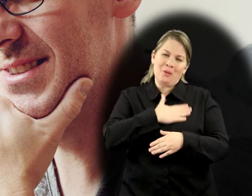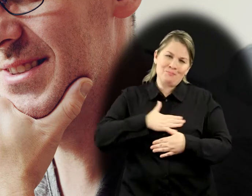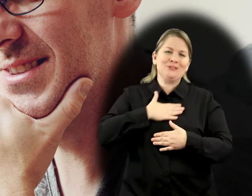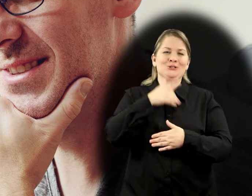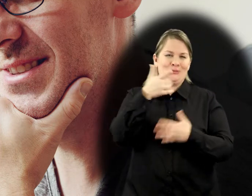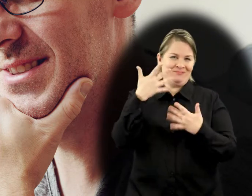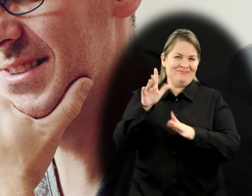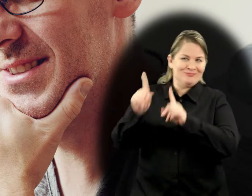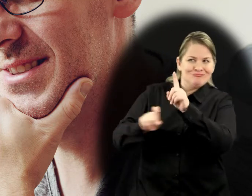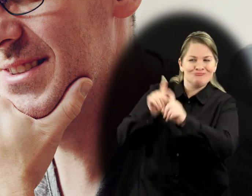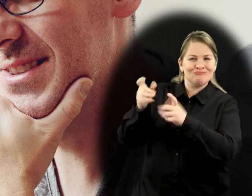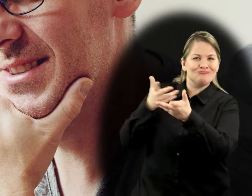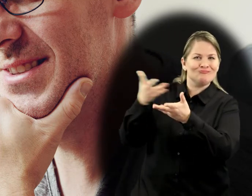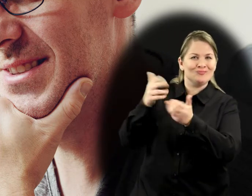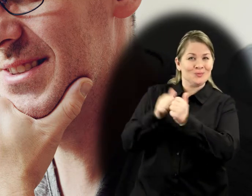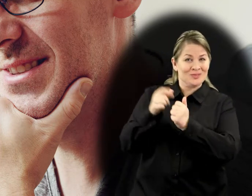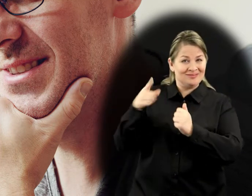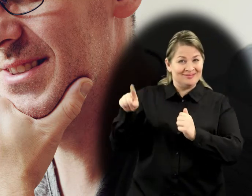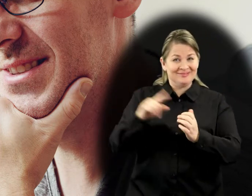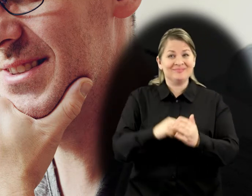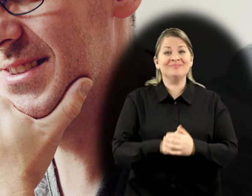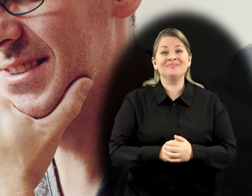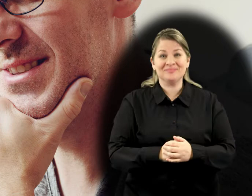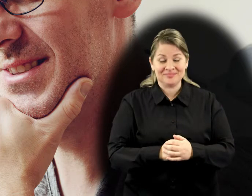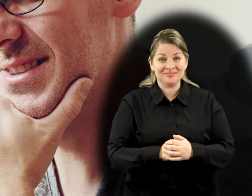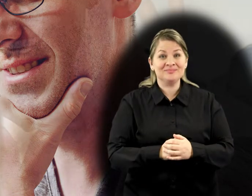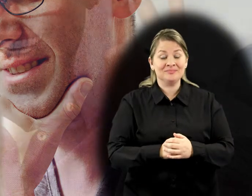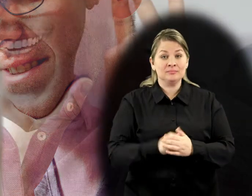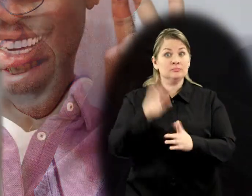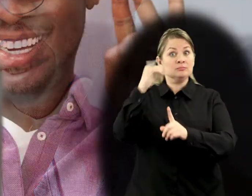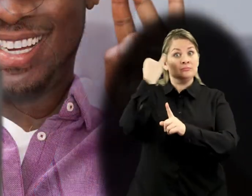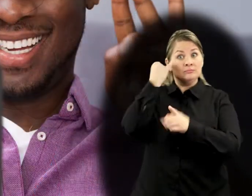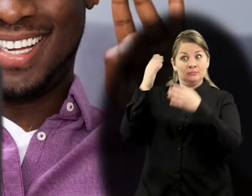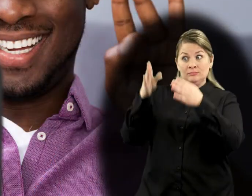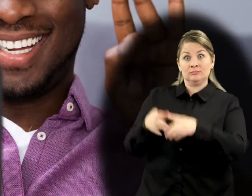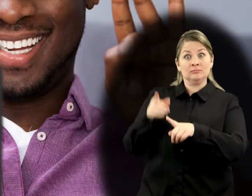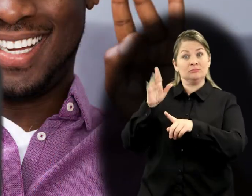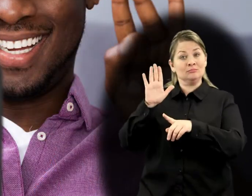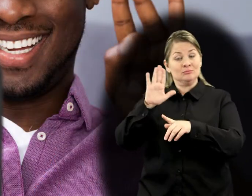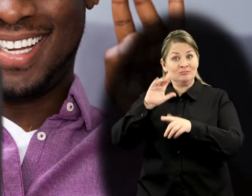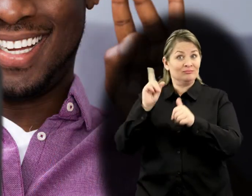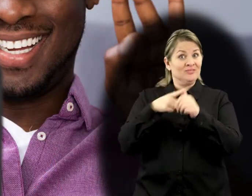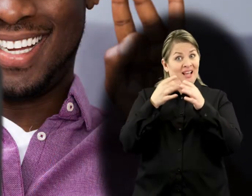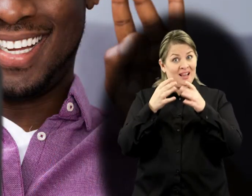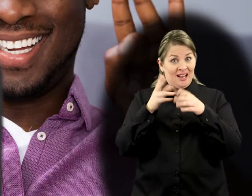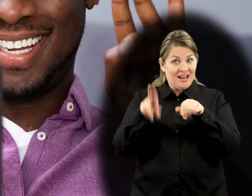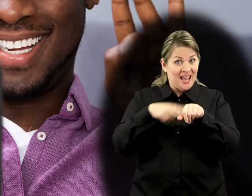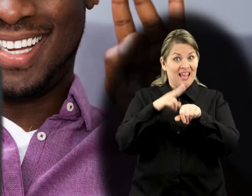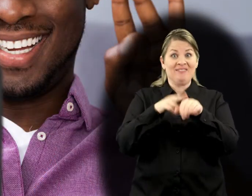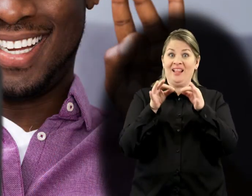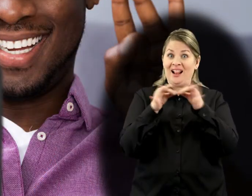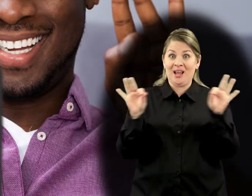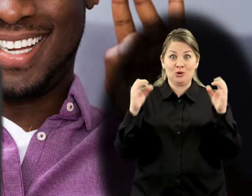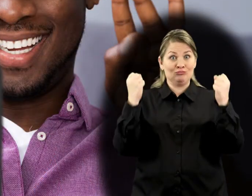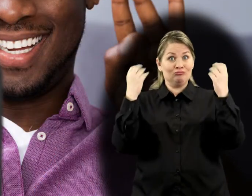Most will appreciate being asked about their preferences. If the person who is deaf's native language is ASL,